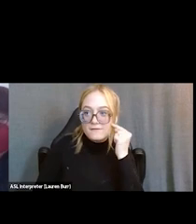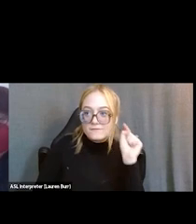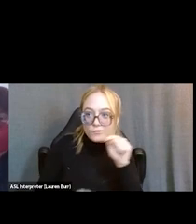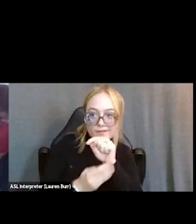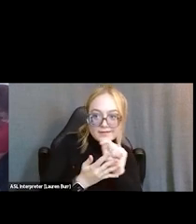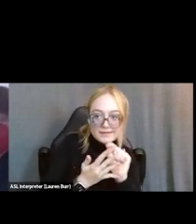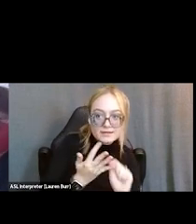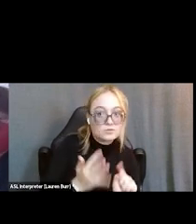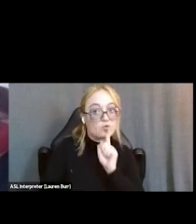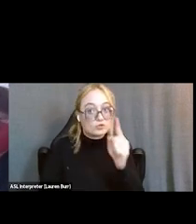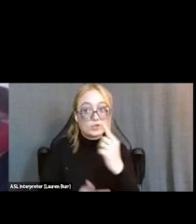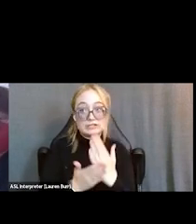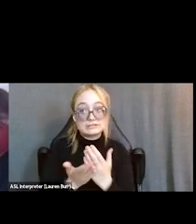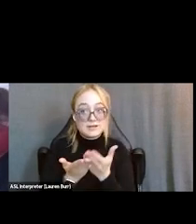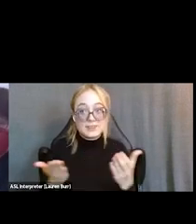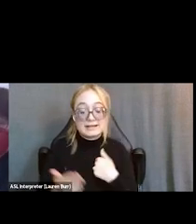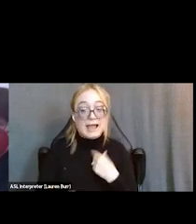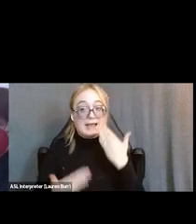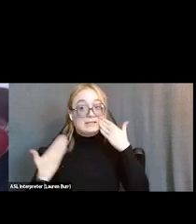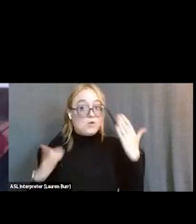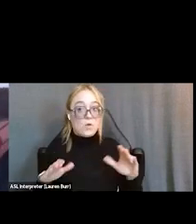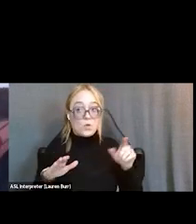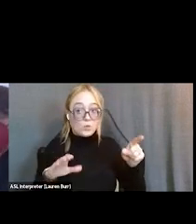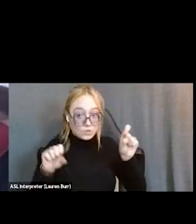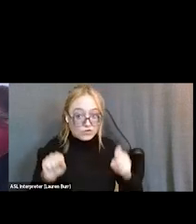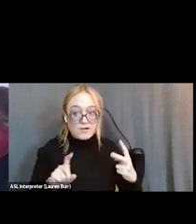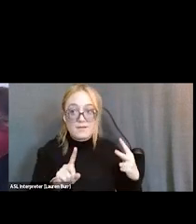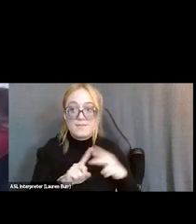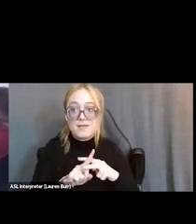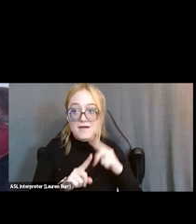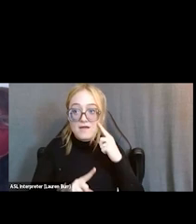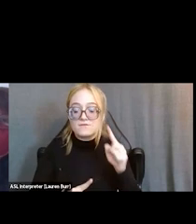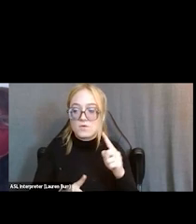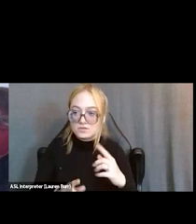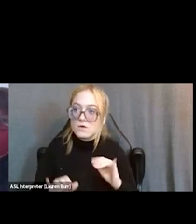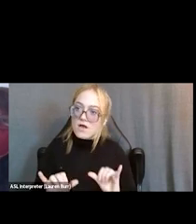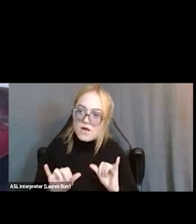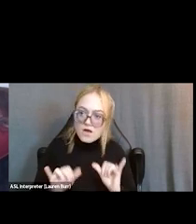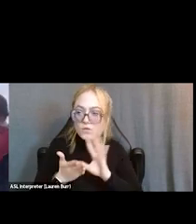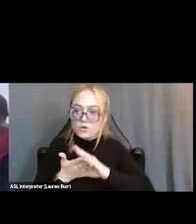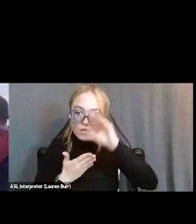because there were things that I didn't know about Joann was eligible to apply for. So we were able to learn not together